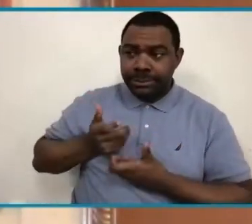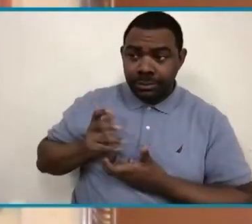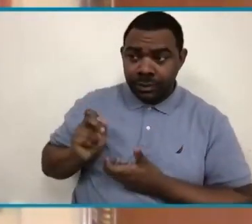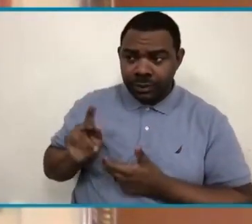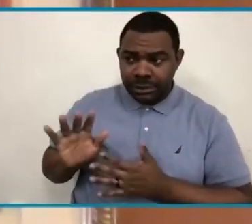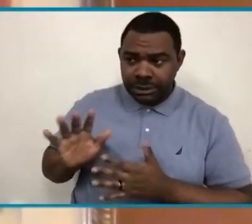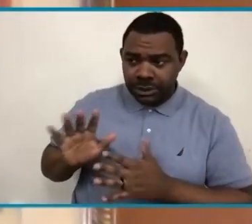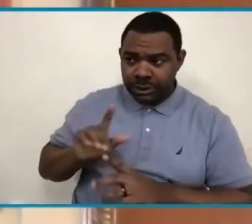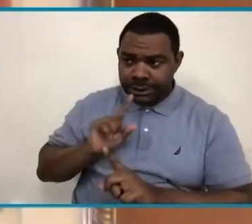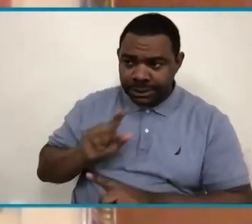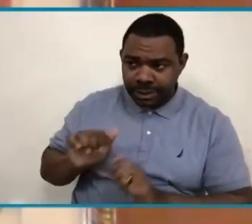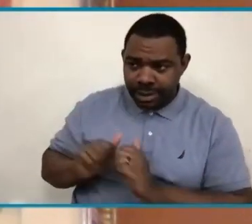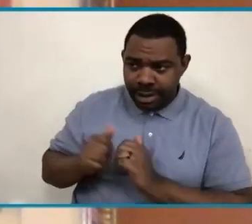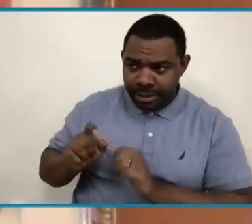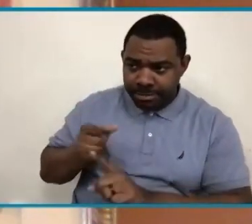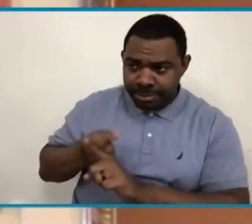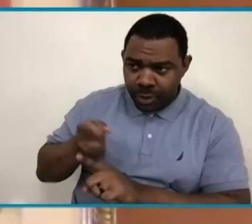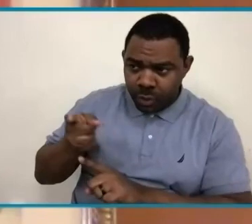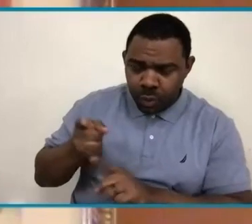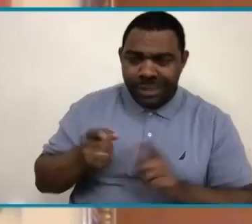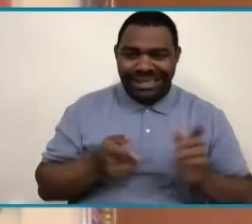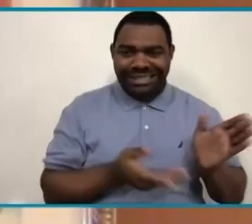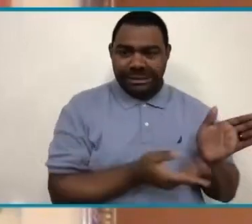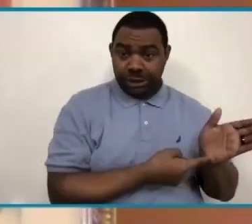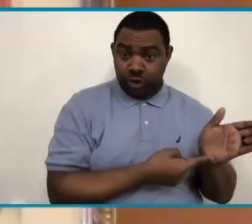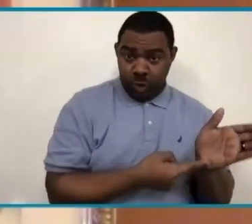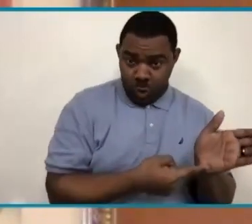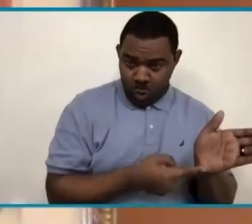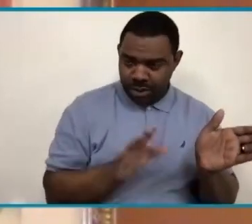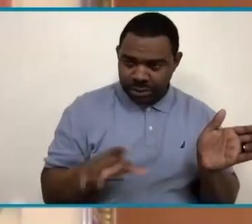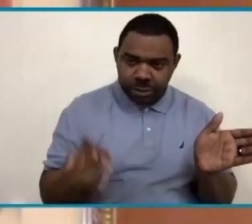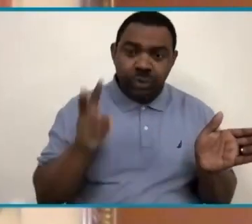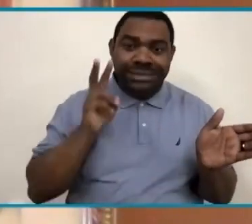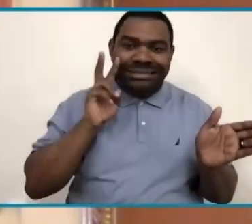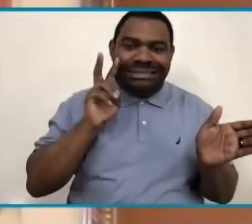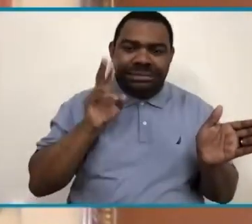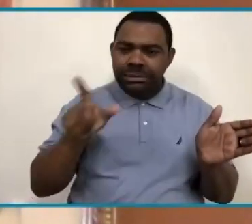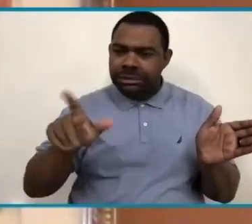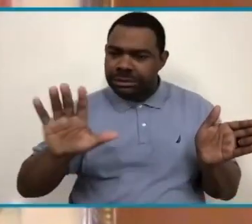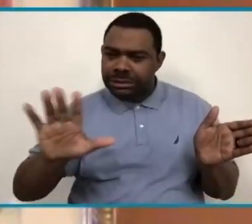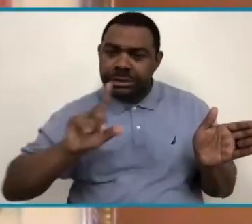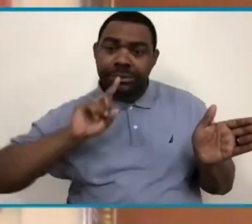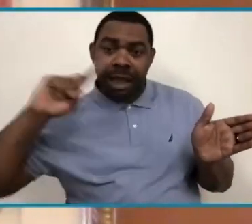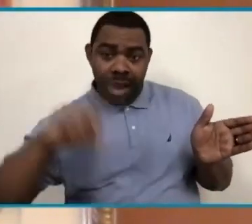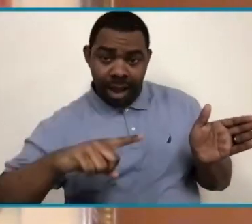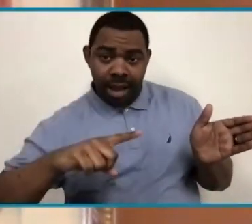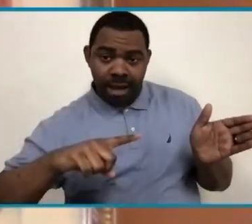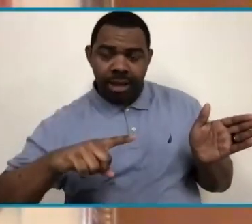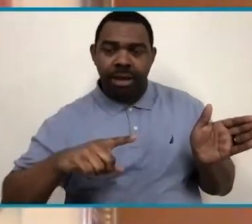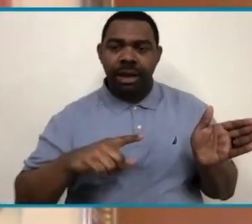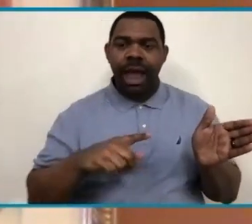And our hope is to be able to query these data both for what is it like when people